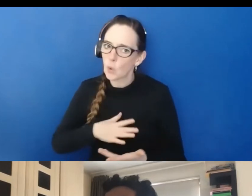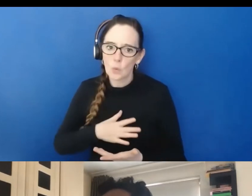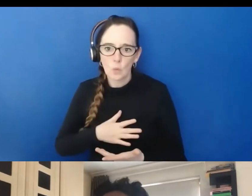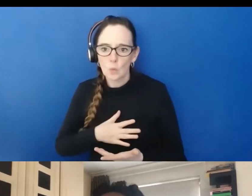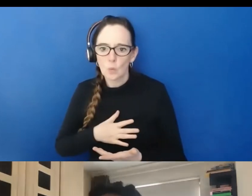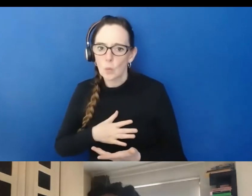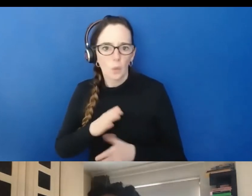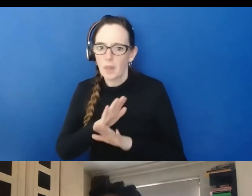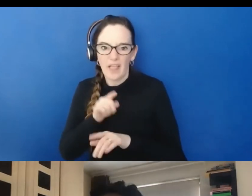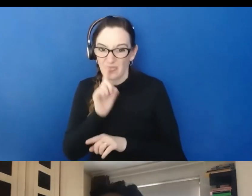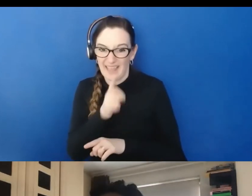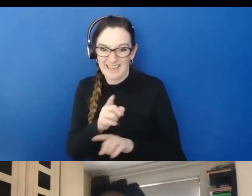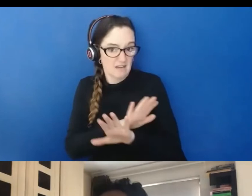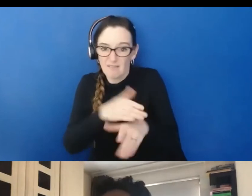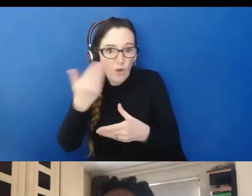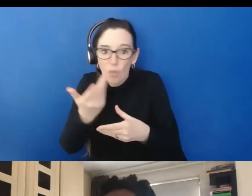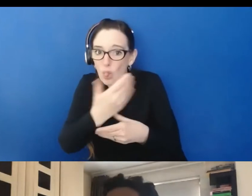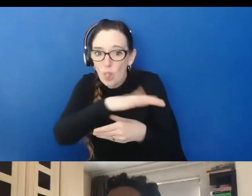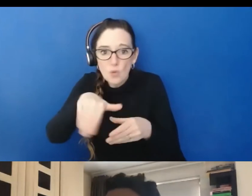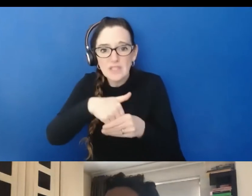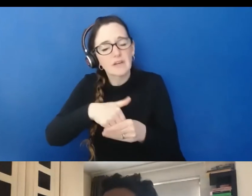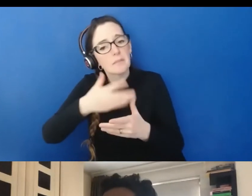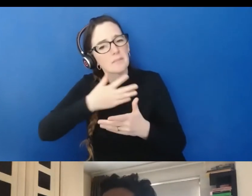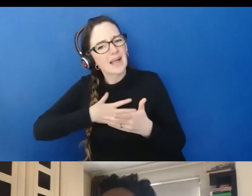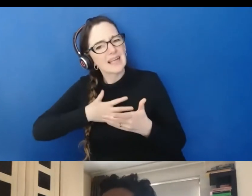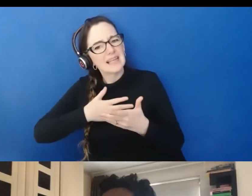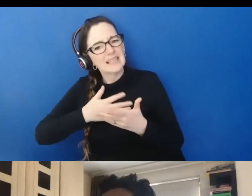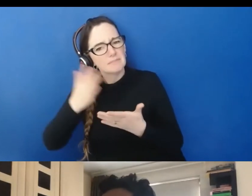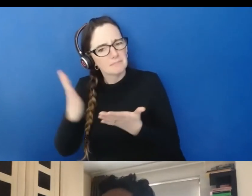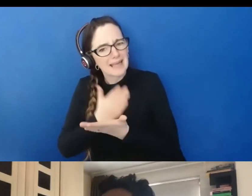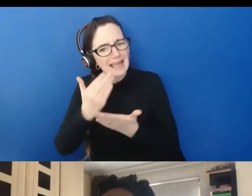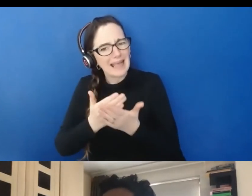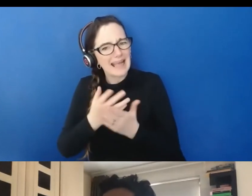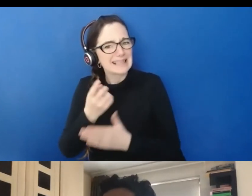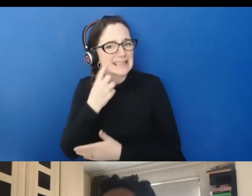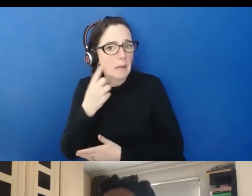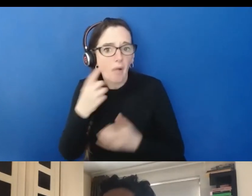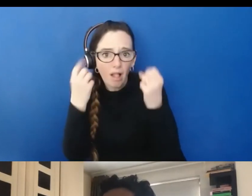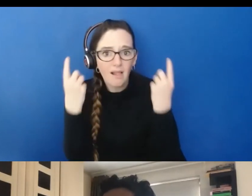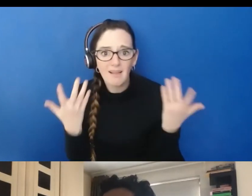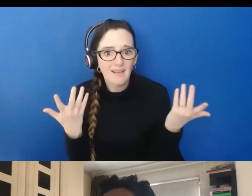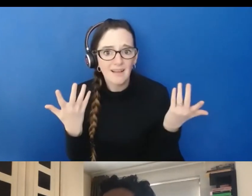inclusivity. But I think it's also about demystifying these technologies. Also, as I spoke before it's really about